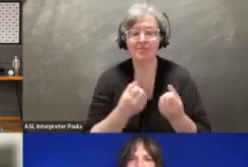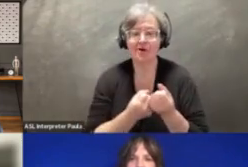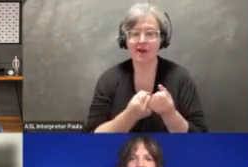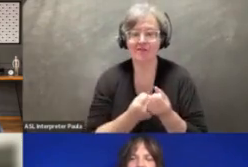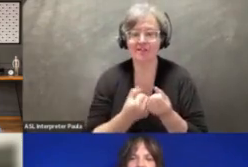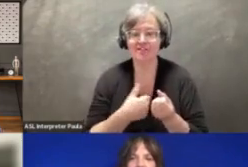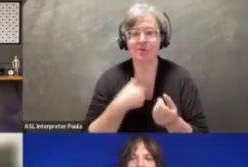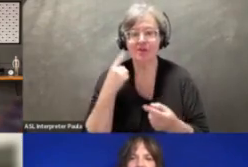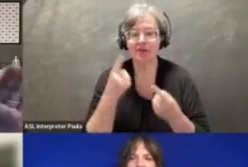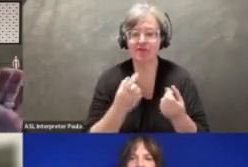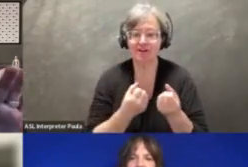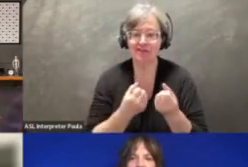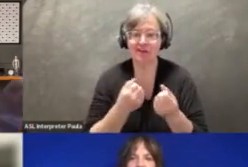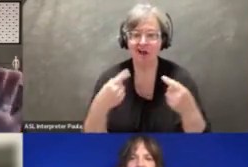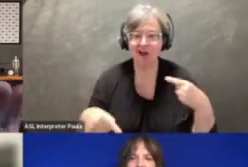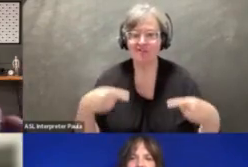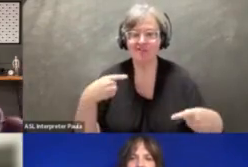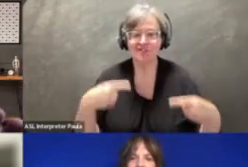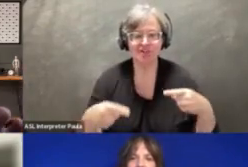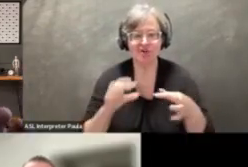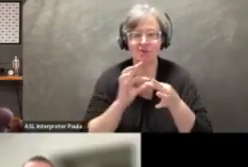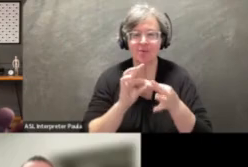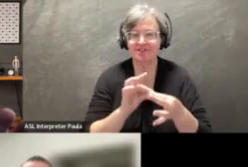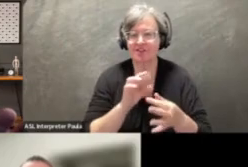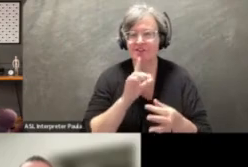We think about it's a fight, and honestly, the way the system is